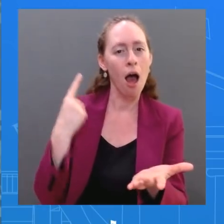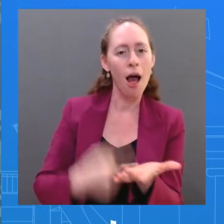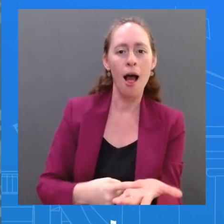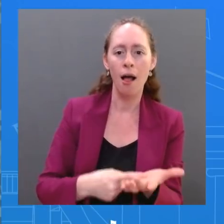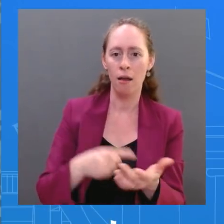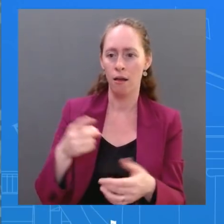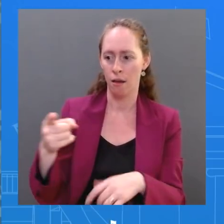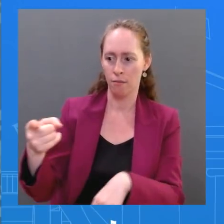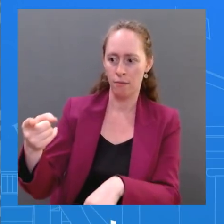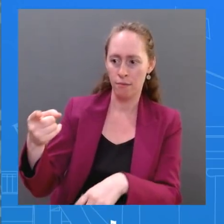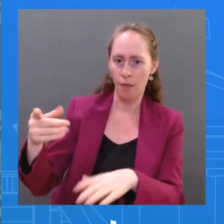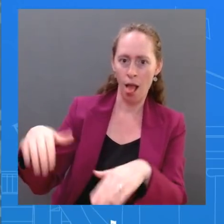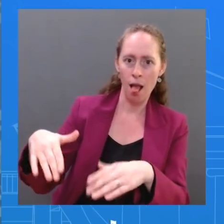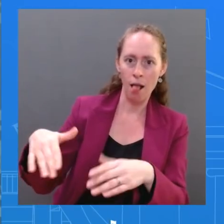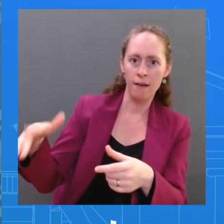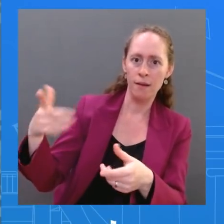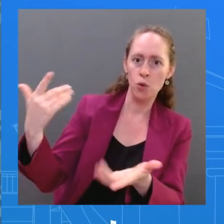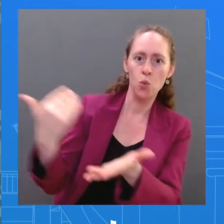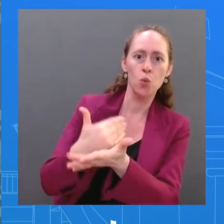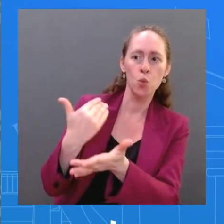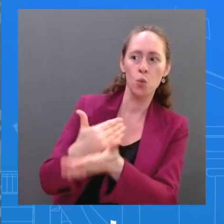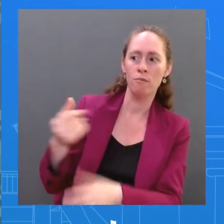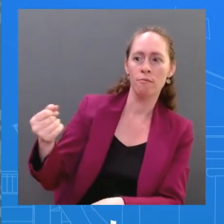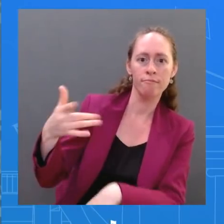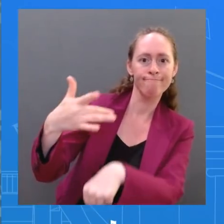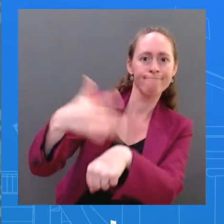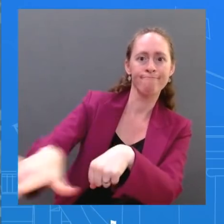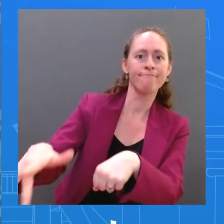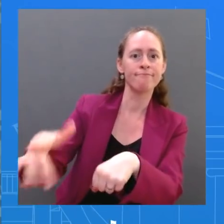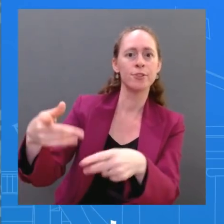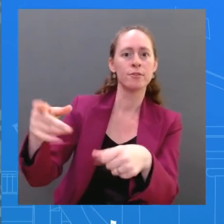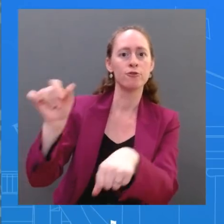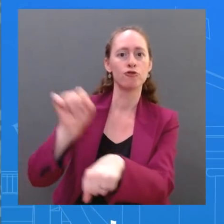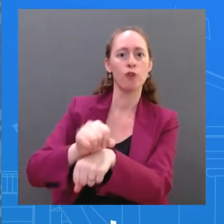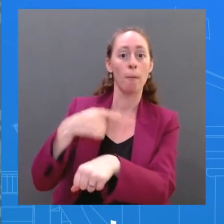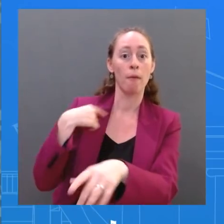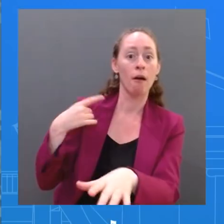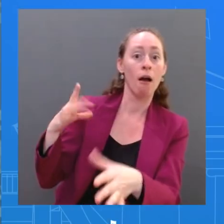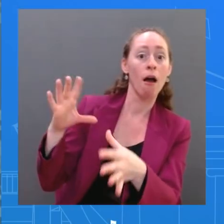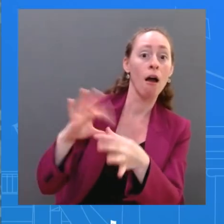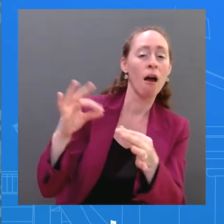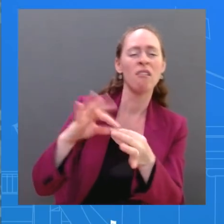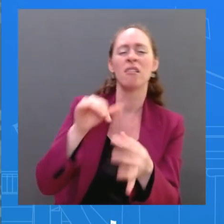We don't comment on executive branch or judicial vacancy.